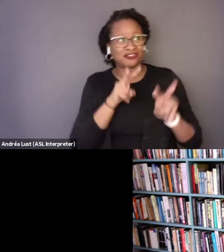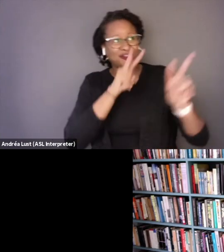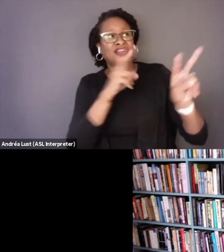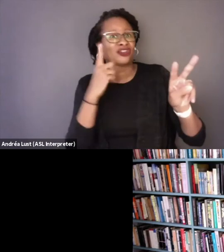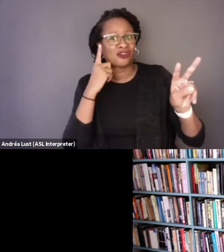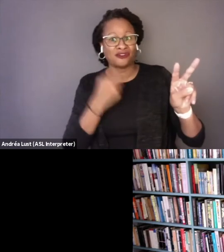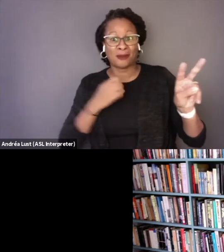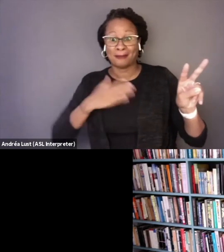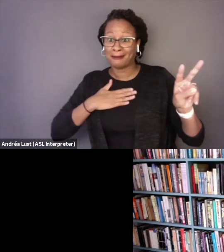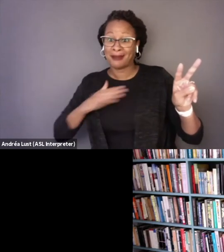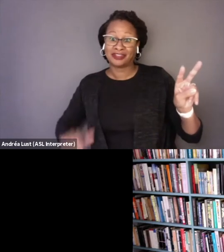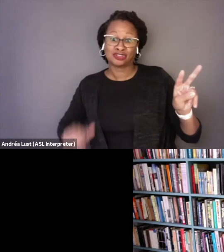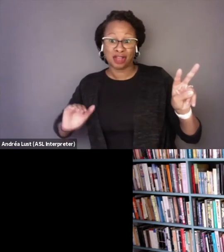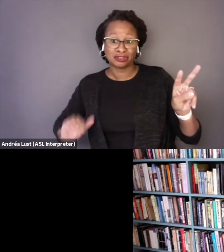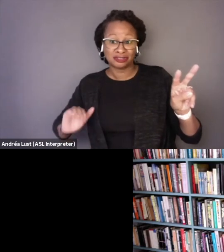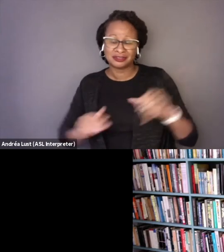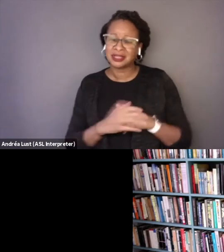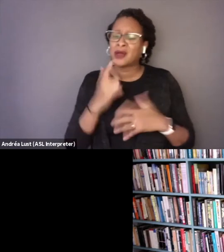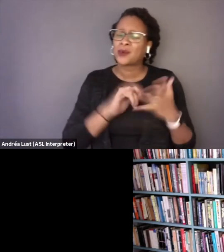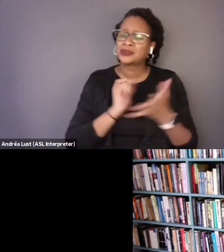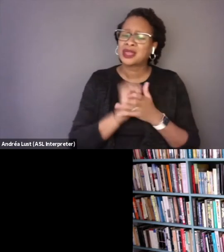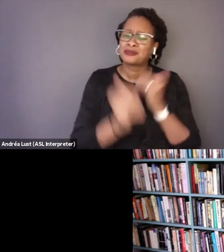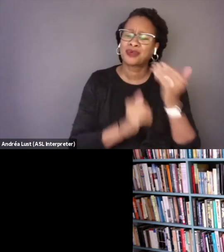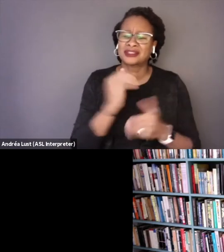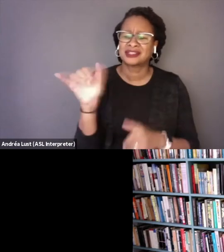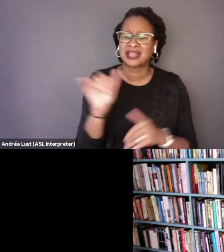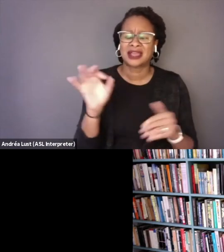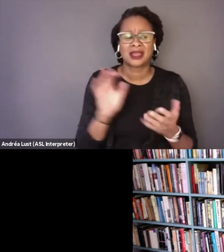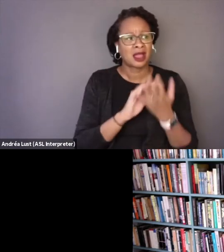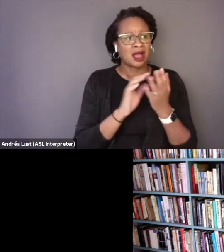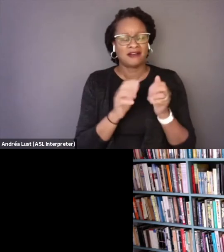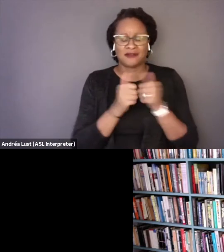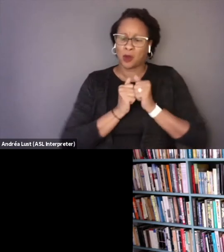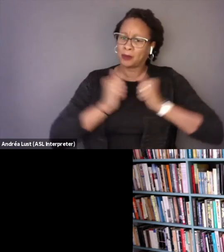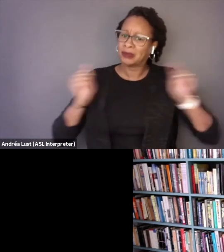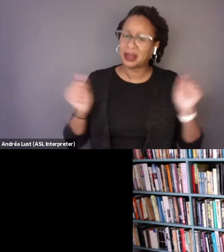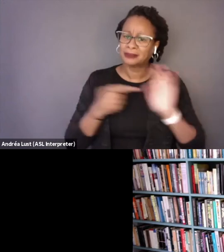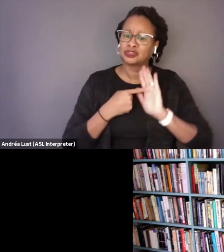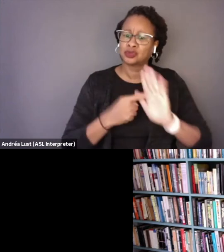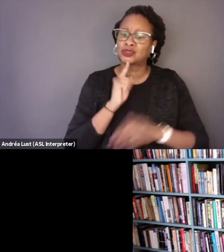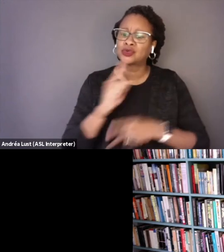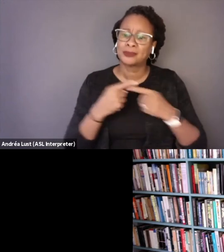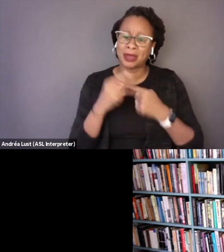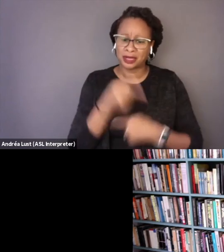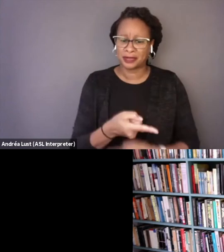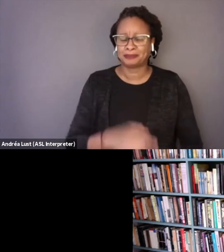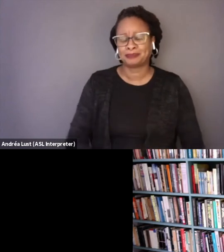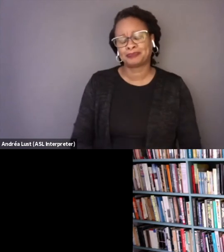So what was that process like, of demystifying that side of him? Yeah, it's interesting.